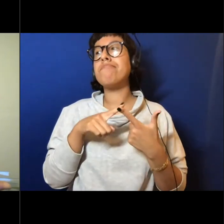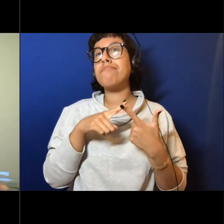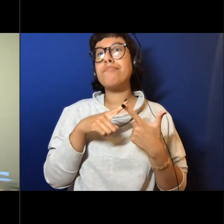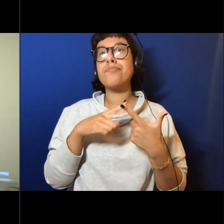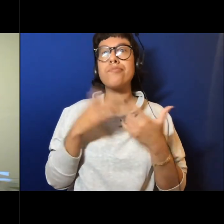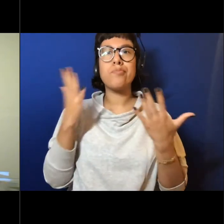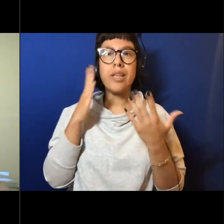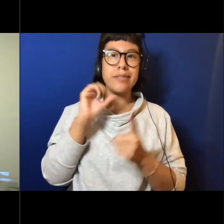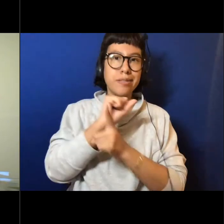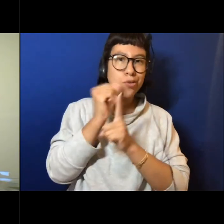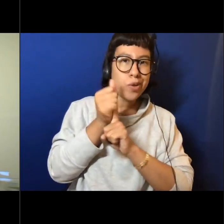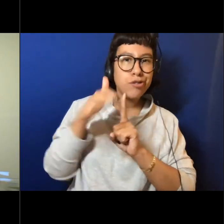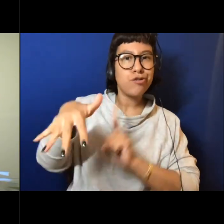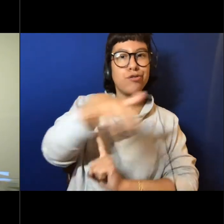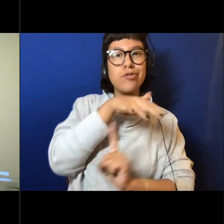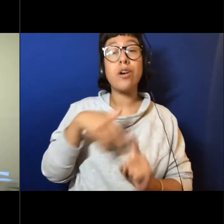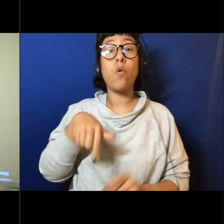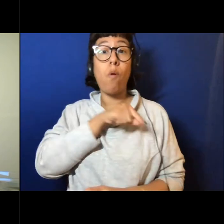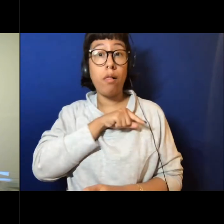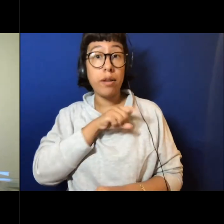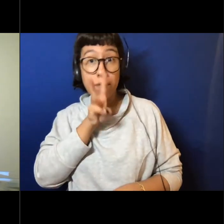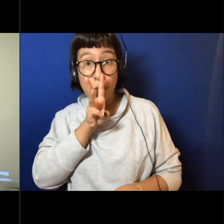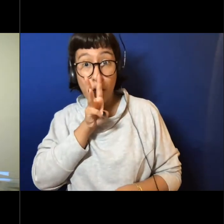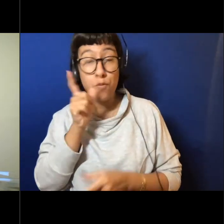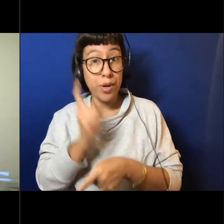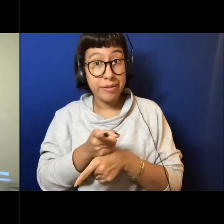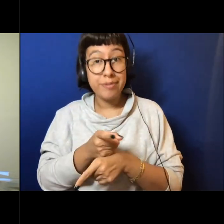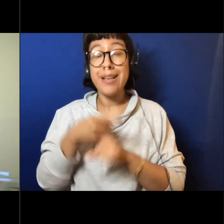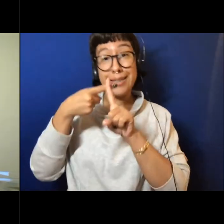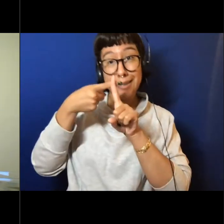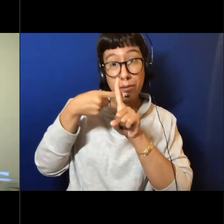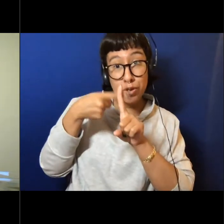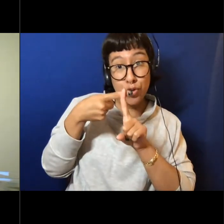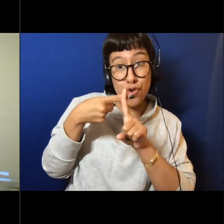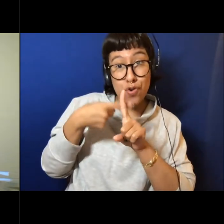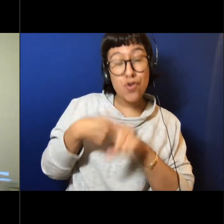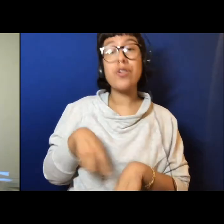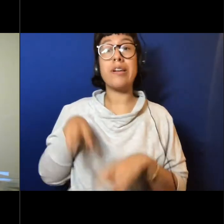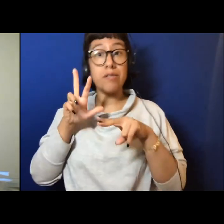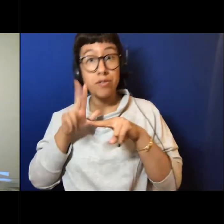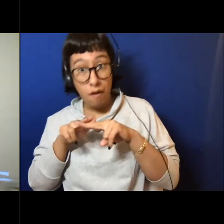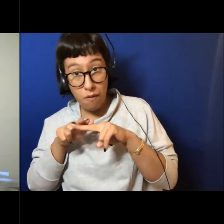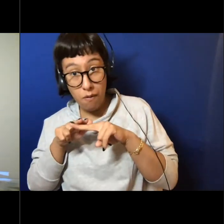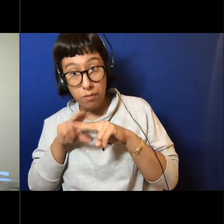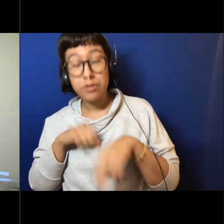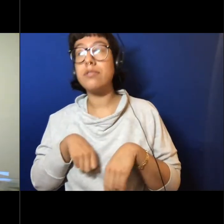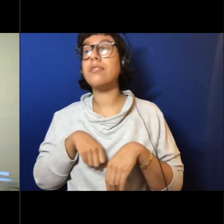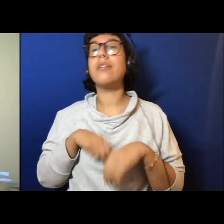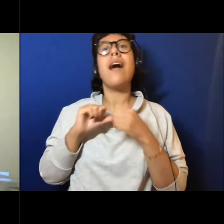they want to live in. So the quality of the water, the temperature, the salinity, you need to know how oysters reproduce.